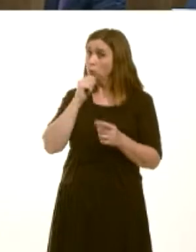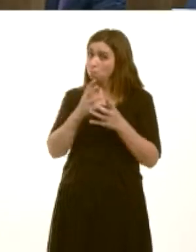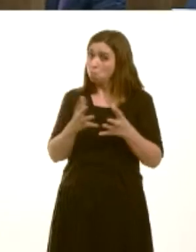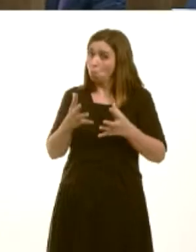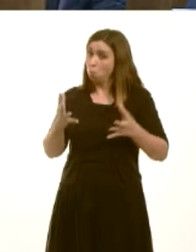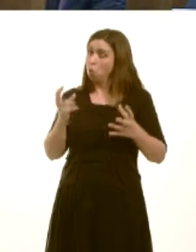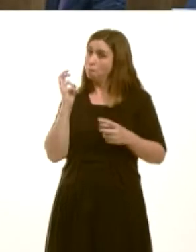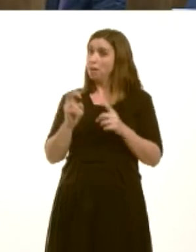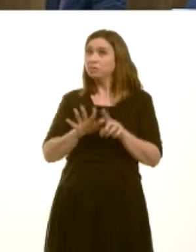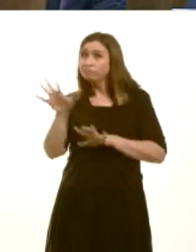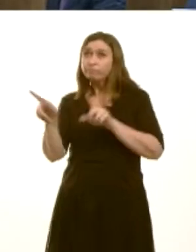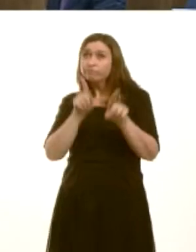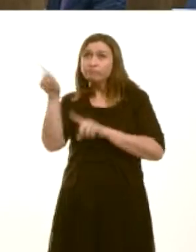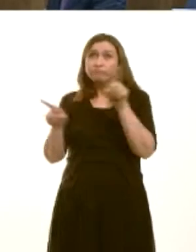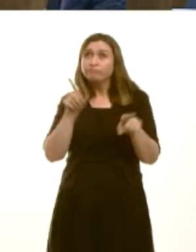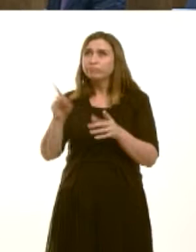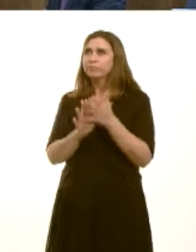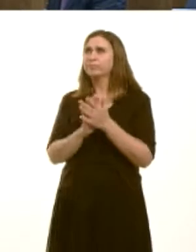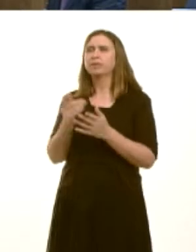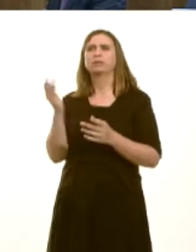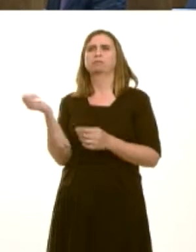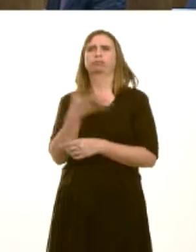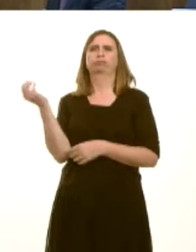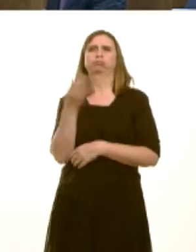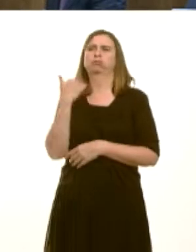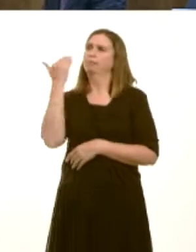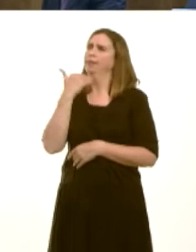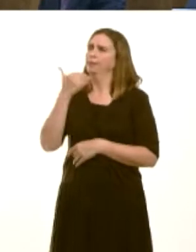Wales, and to improve the quality of life for many of my constituents?